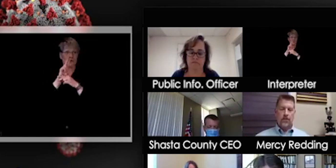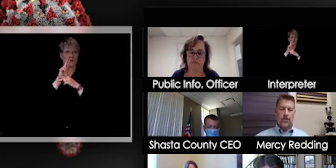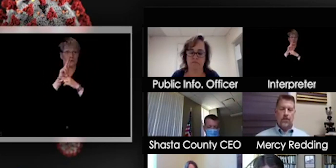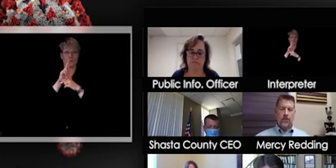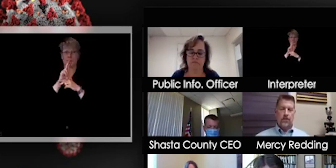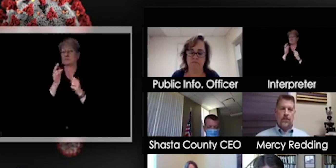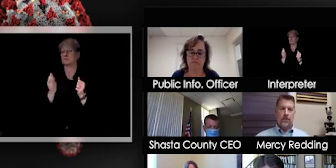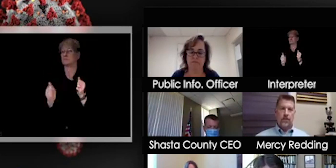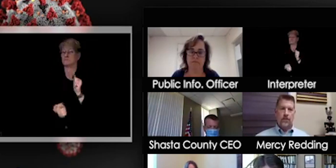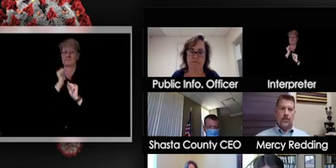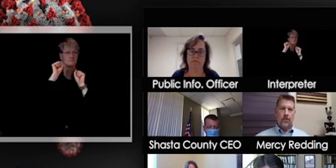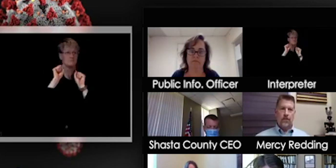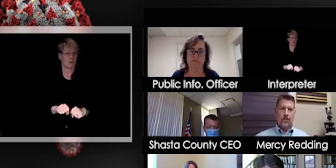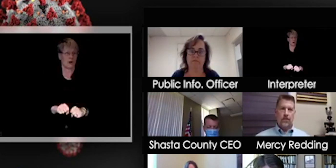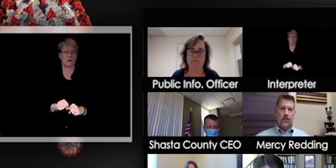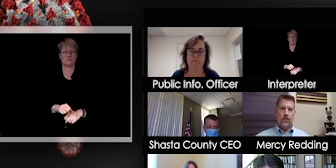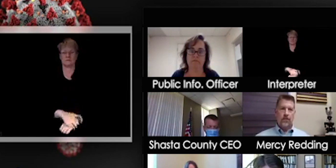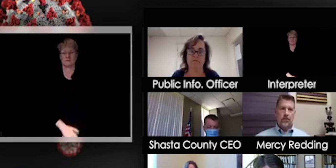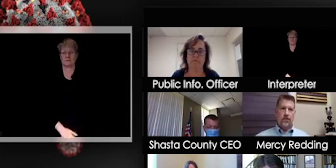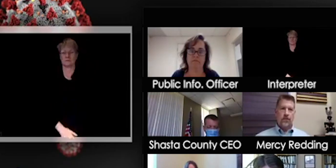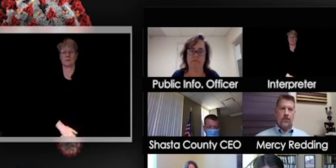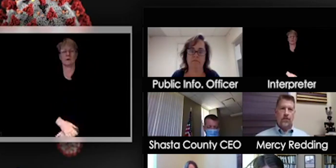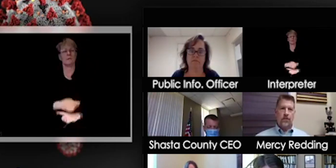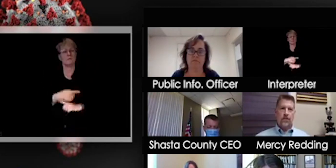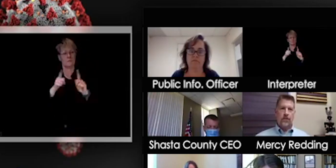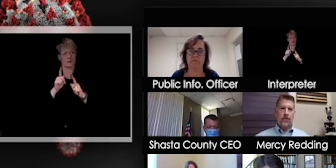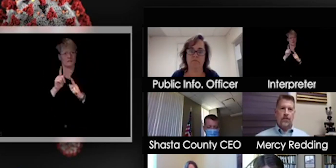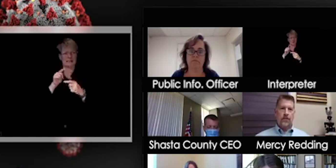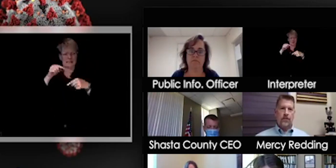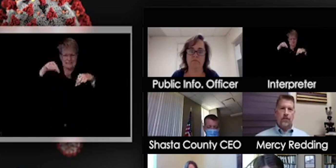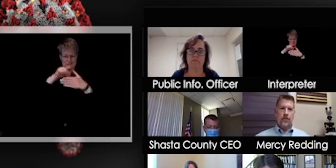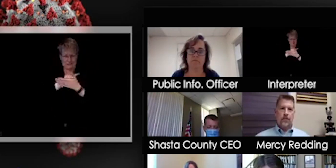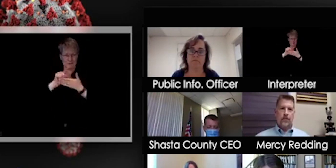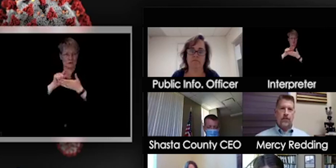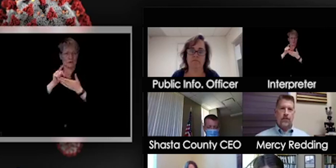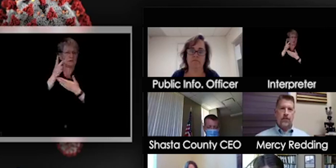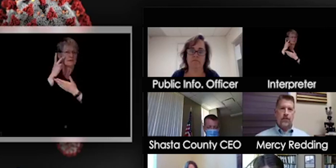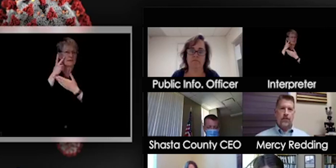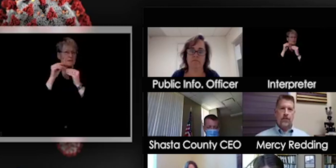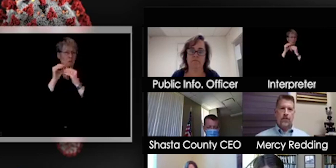looks like when it comes out later this week, but we're a full support of schools on getting